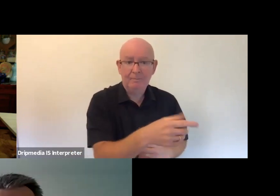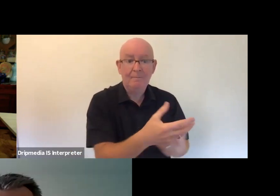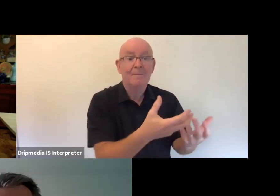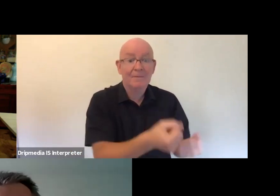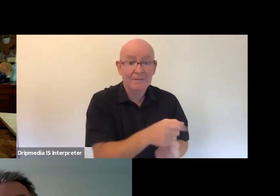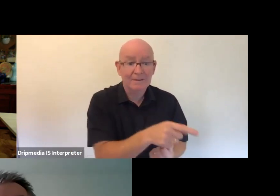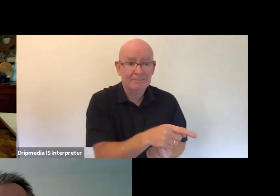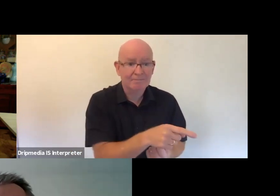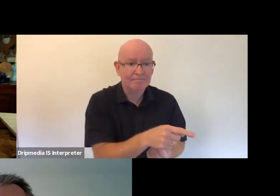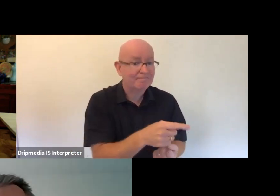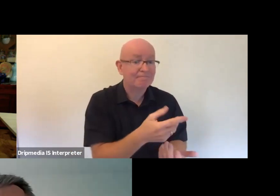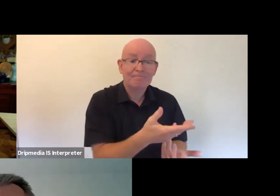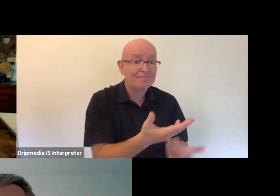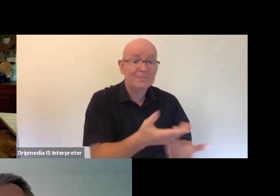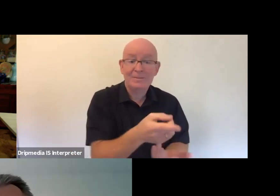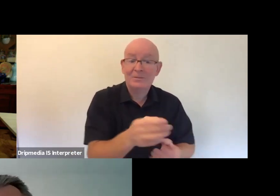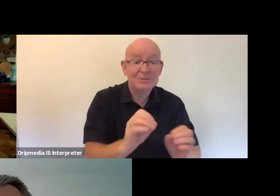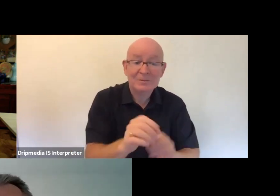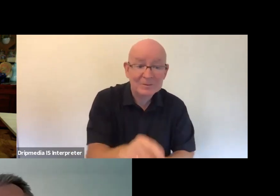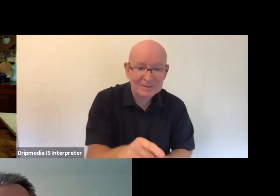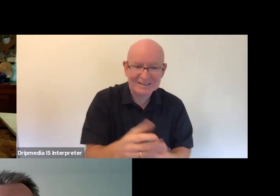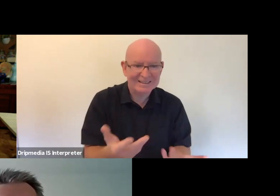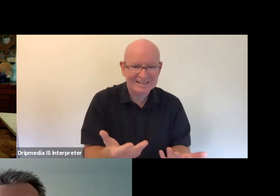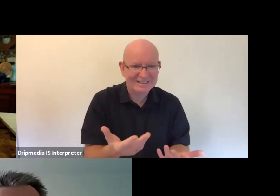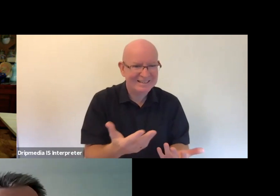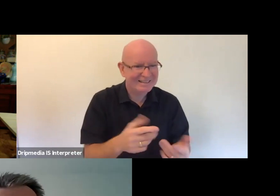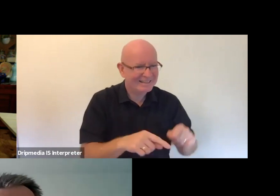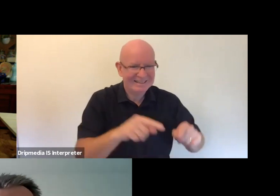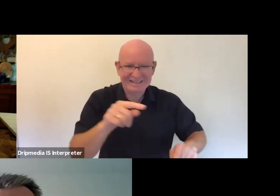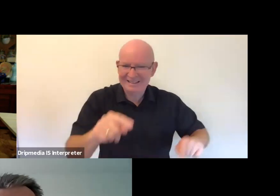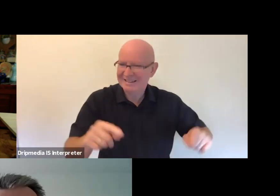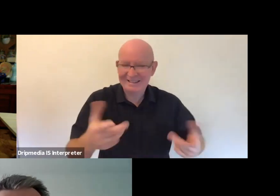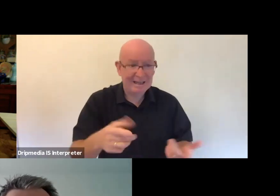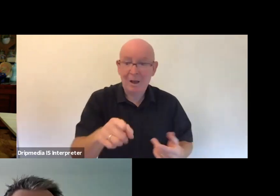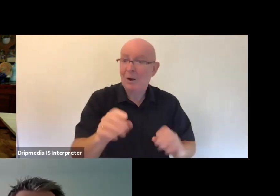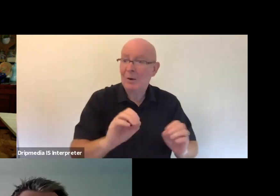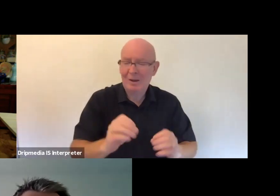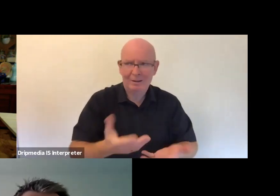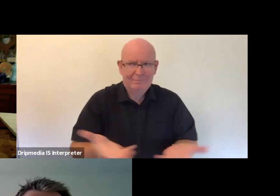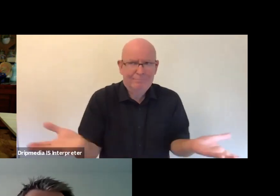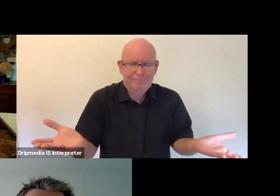To support the development of support and services in the community is extremely important. Thank you.